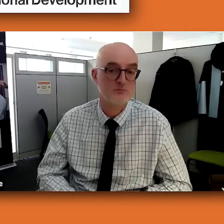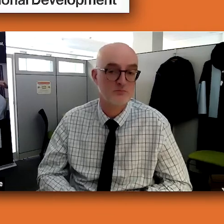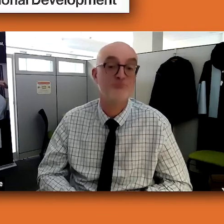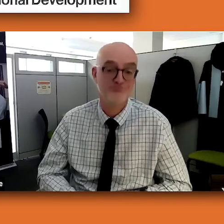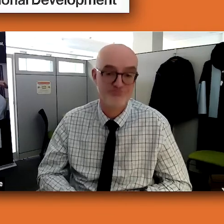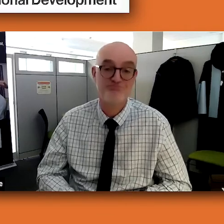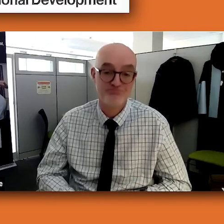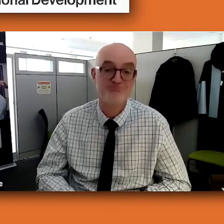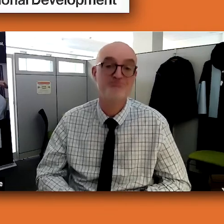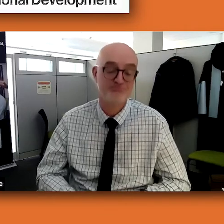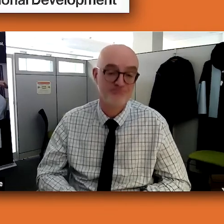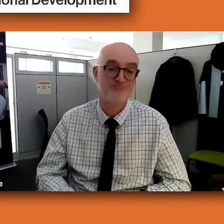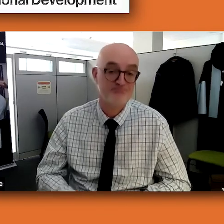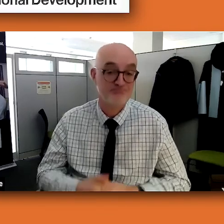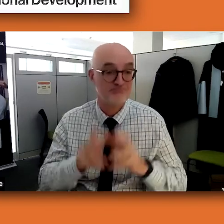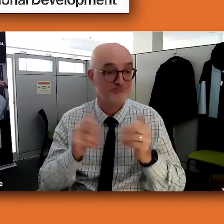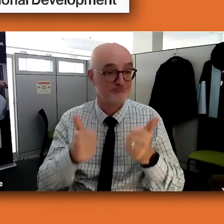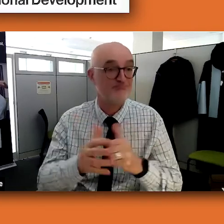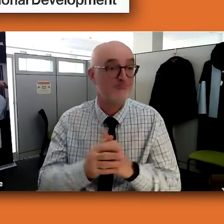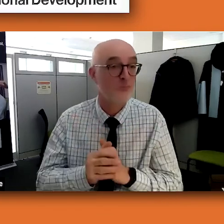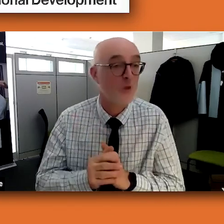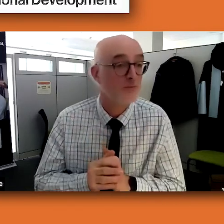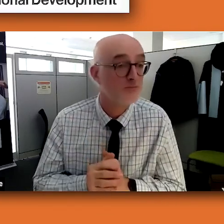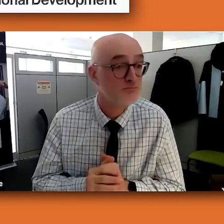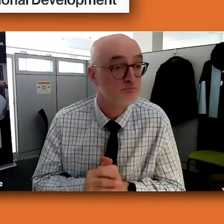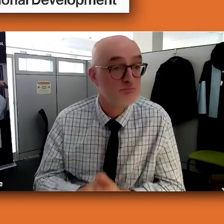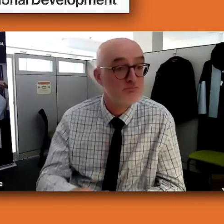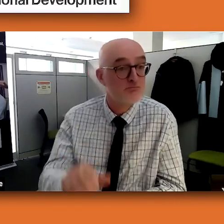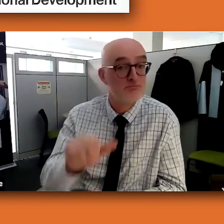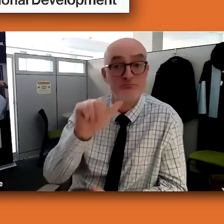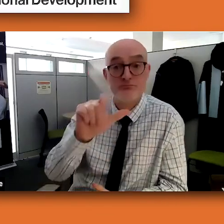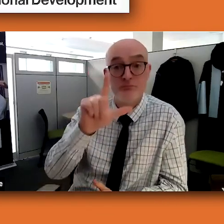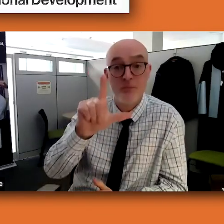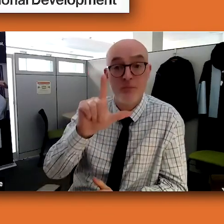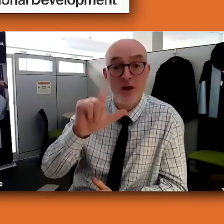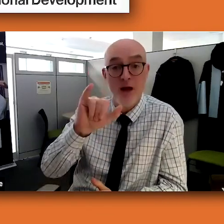anthropological topic that is being discussed a little bit more now.